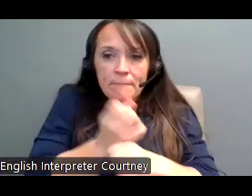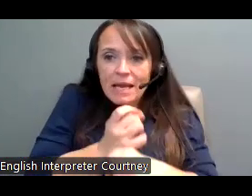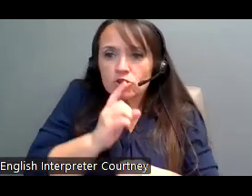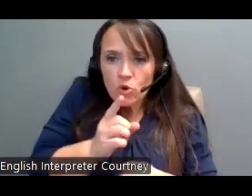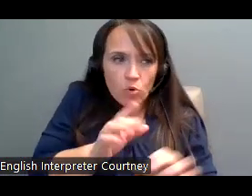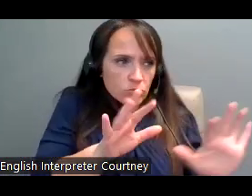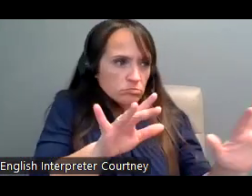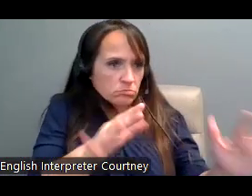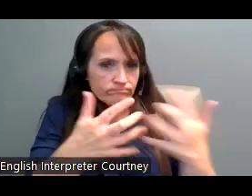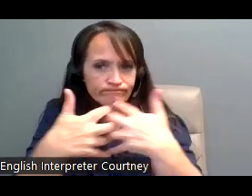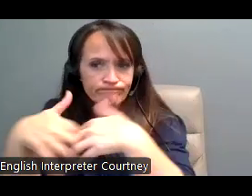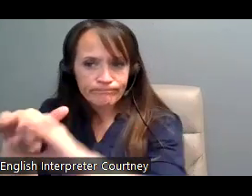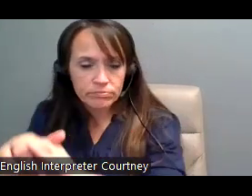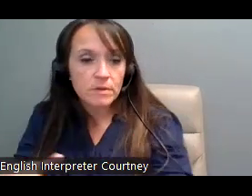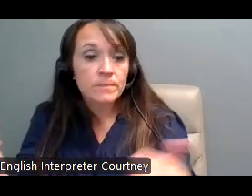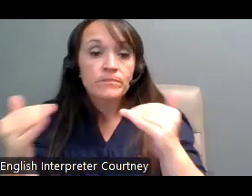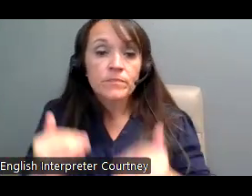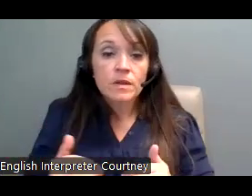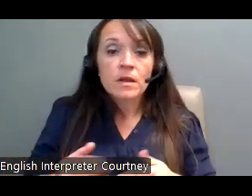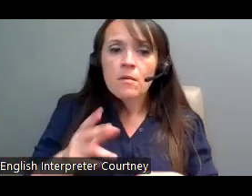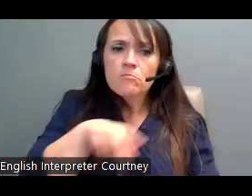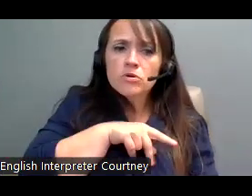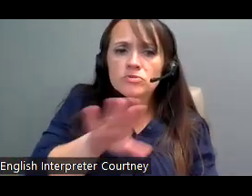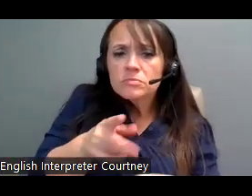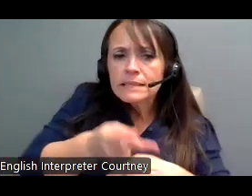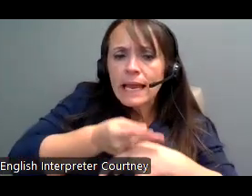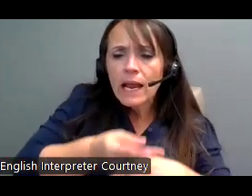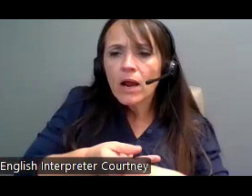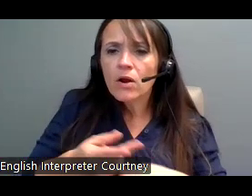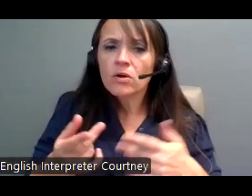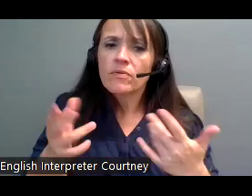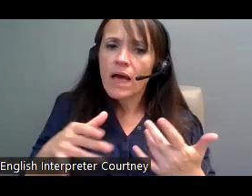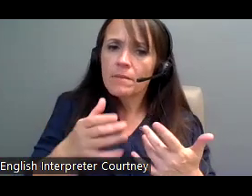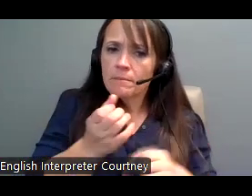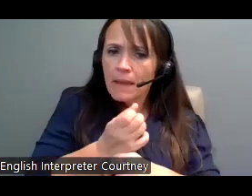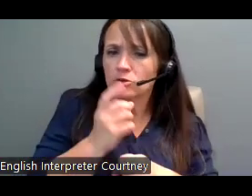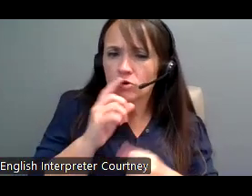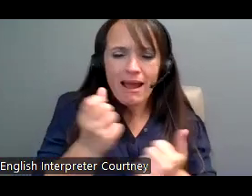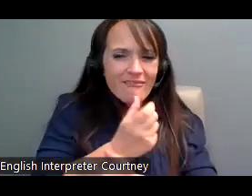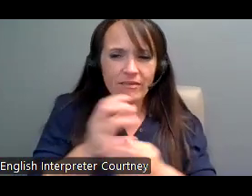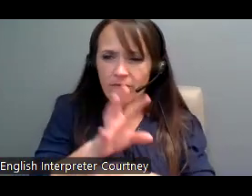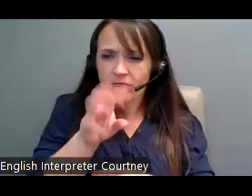therapy, speech therapy, etc. and all the social supports are in that plan of care. Is going to